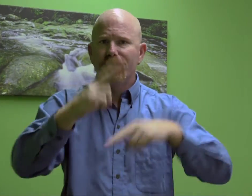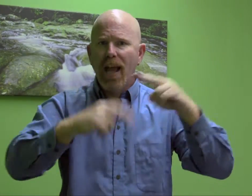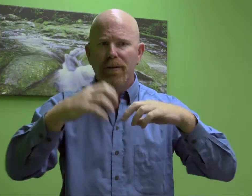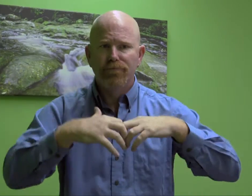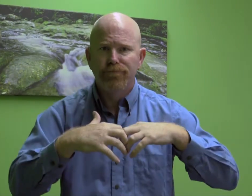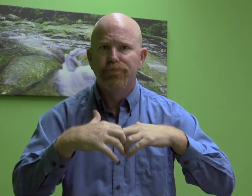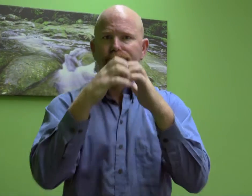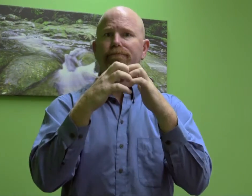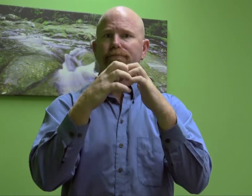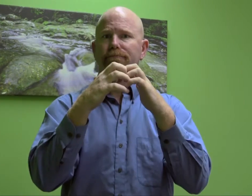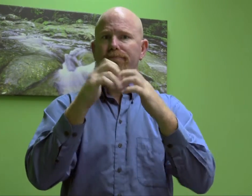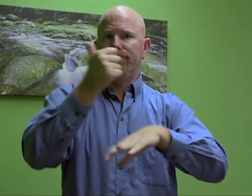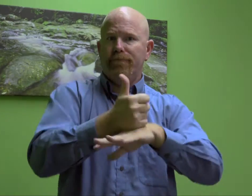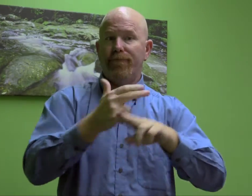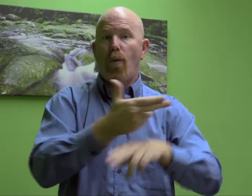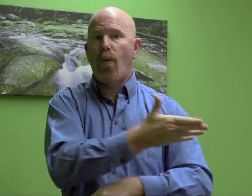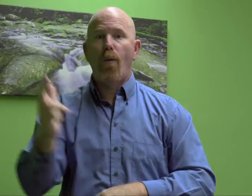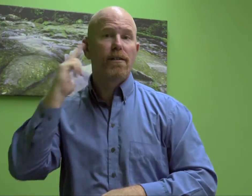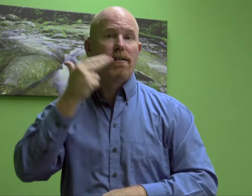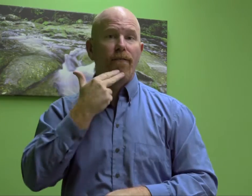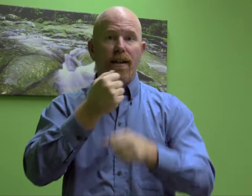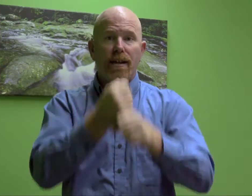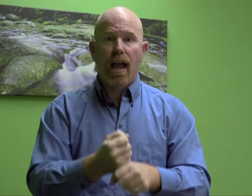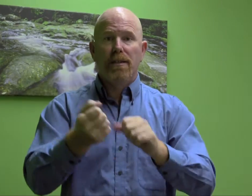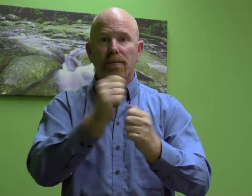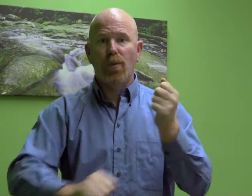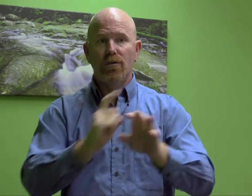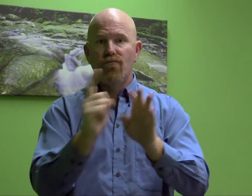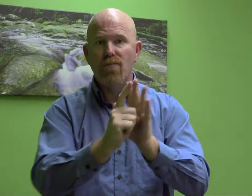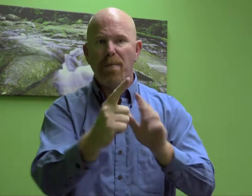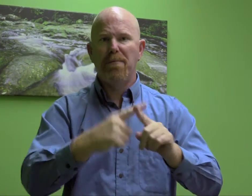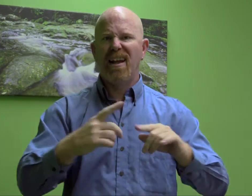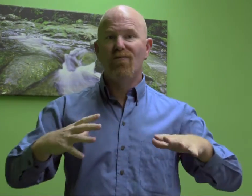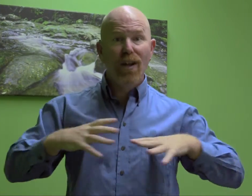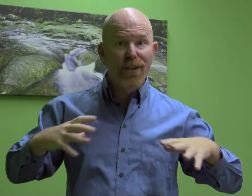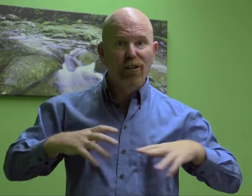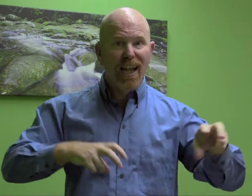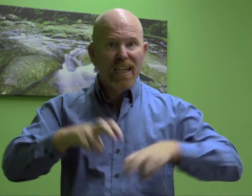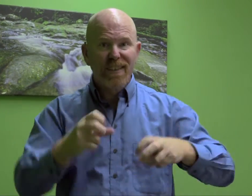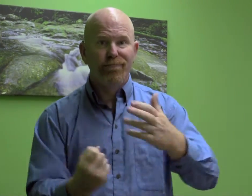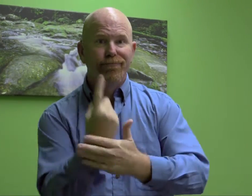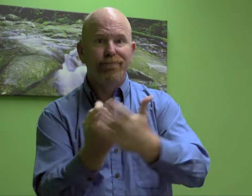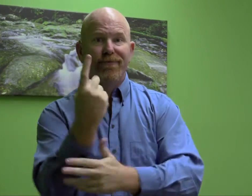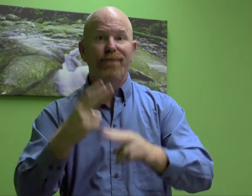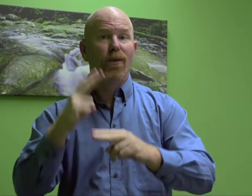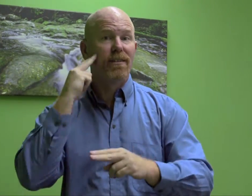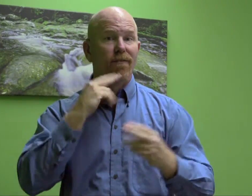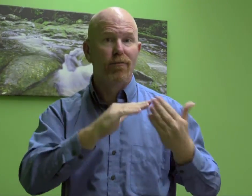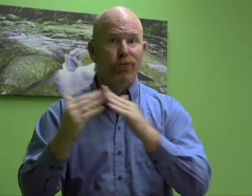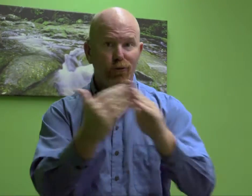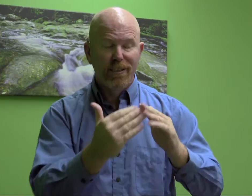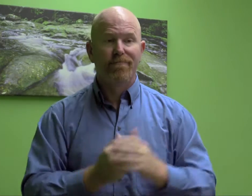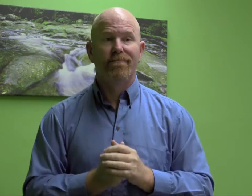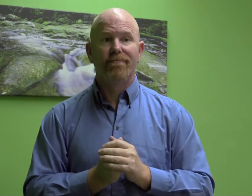a new deaf sports club for recreational activities in the deaf community.